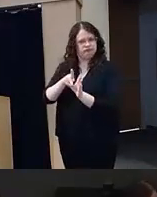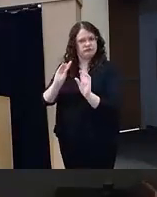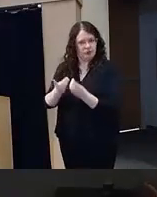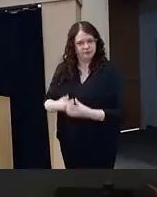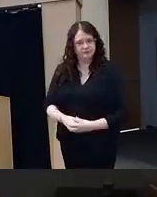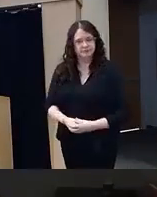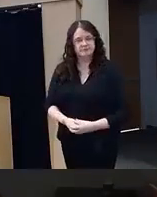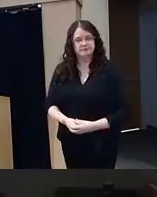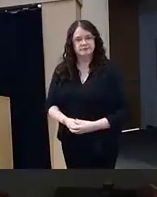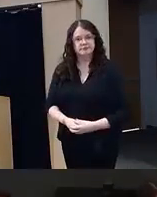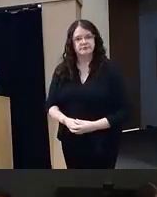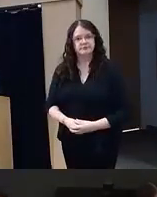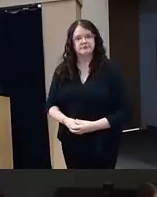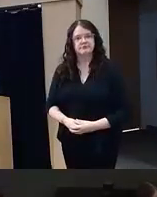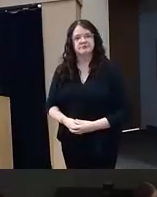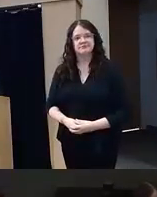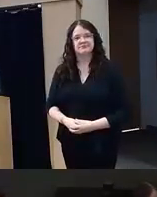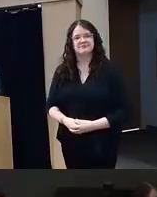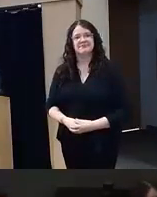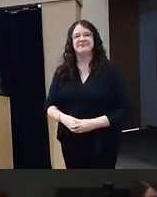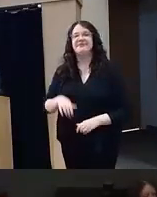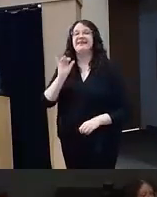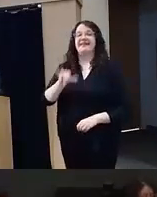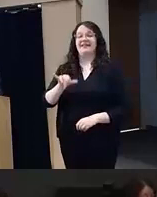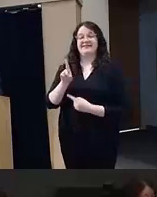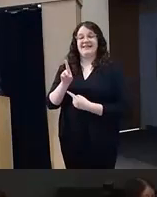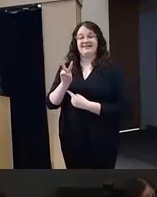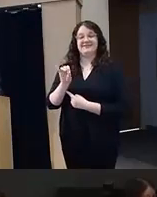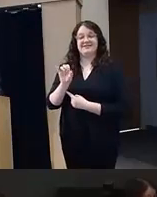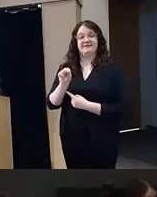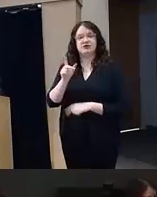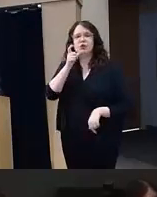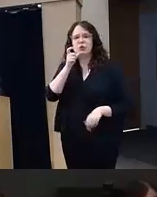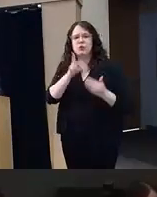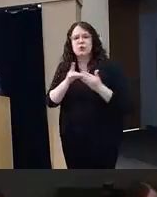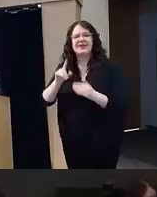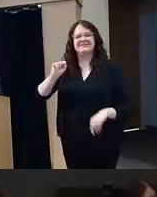and this this division that is now officially led by telva and Marshall in our department